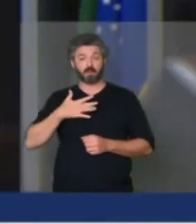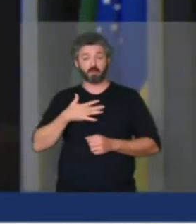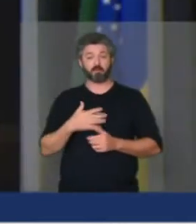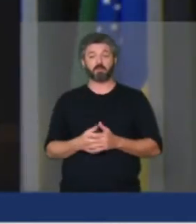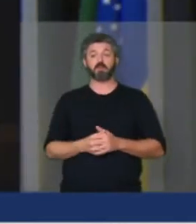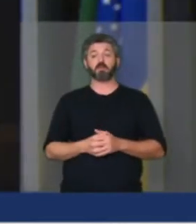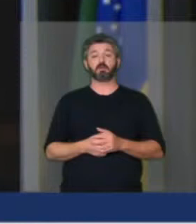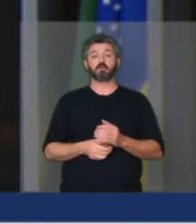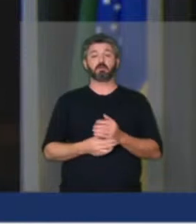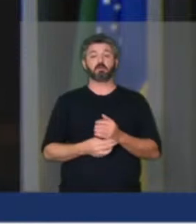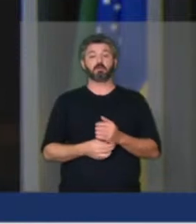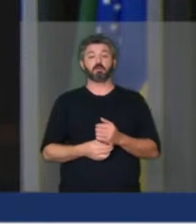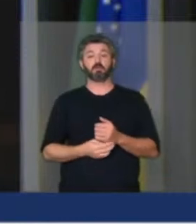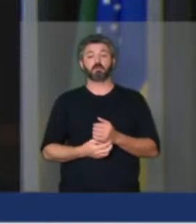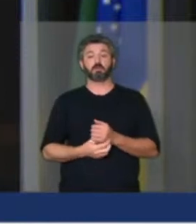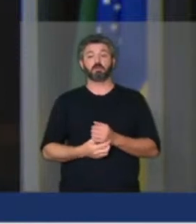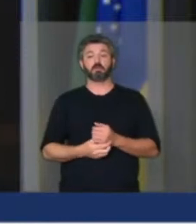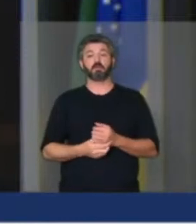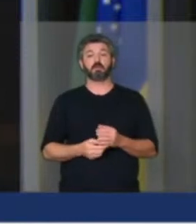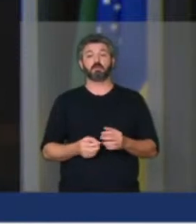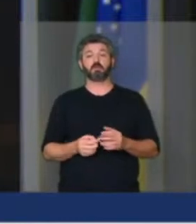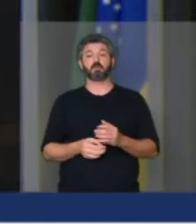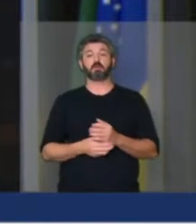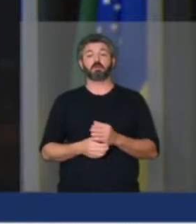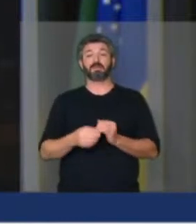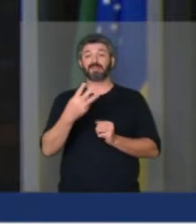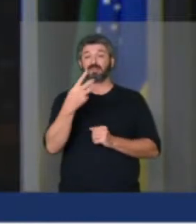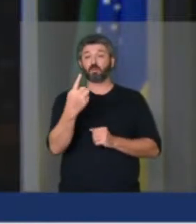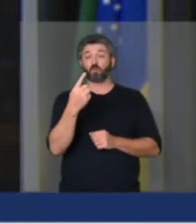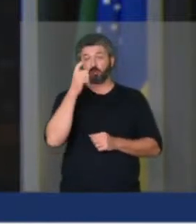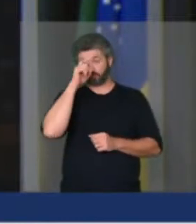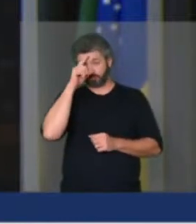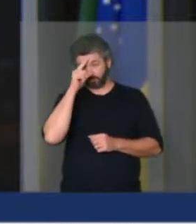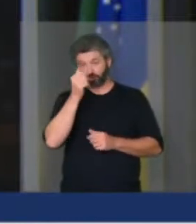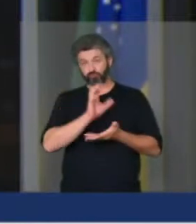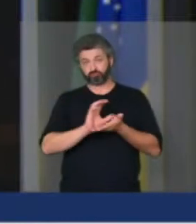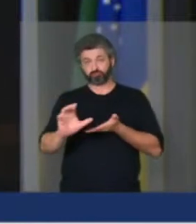COLOCANDO RECURSOS EM 31 HOSPITAL DE EMENDA PARLAMENTAR, BUSCANDO RECURSOS COM GOVERNO ESTADUAL,